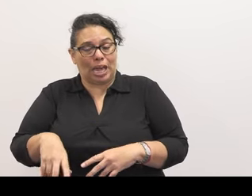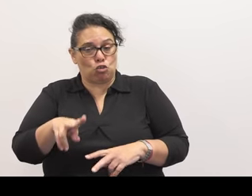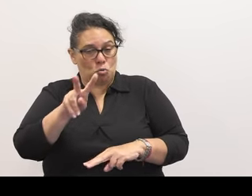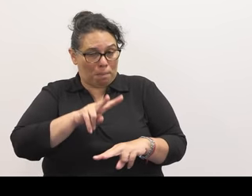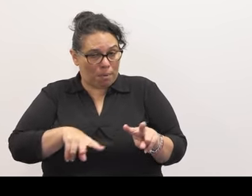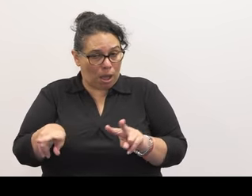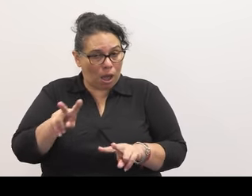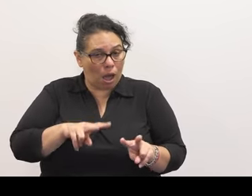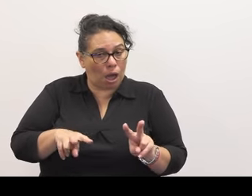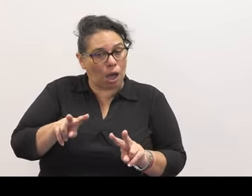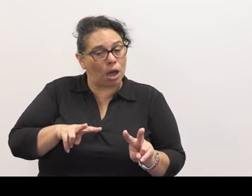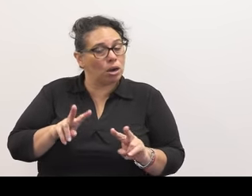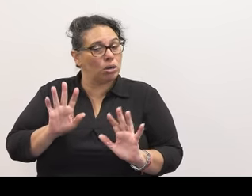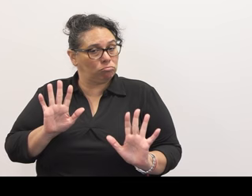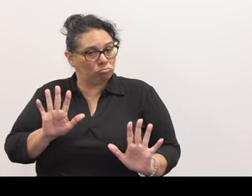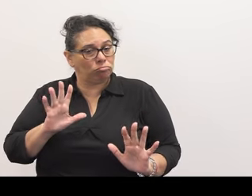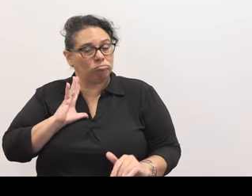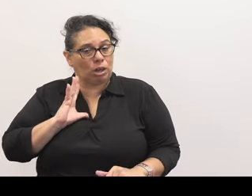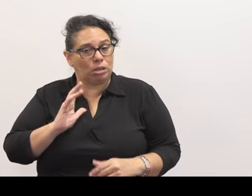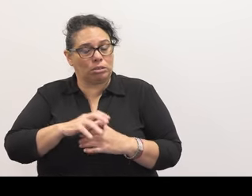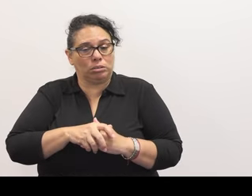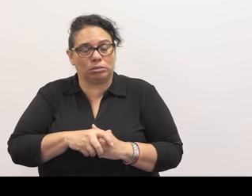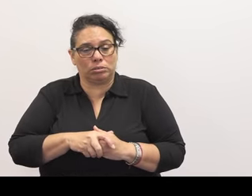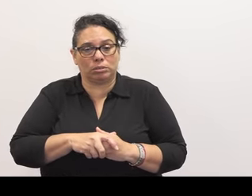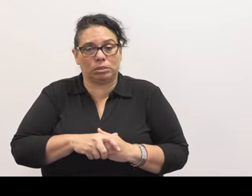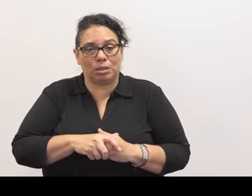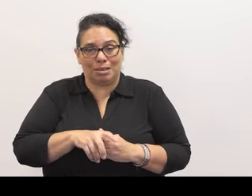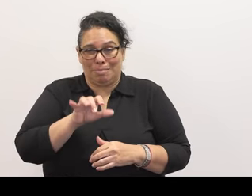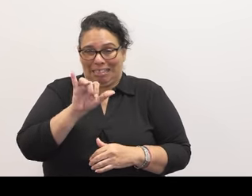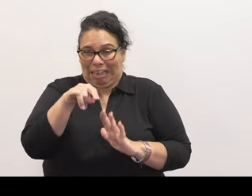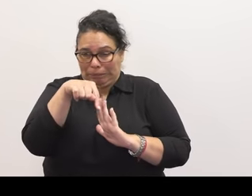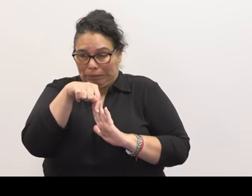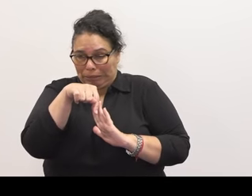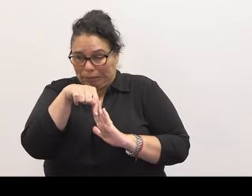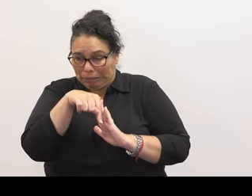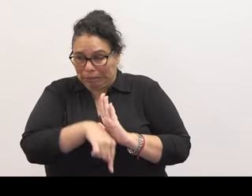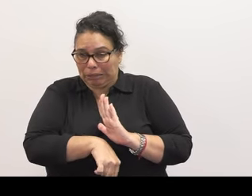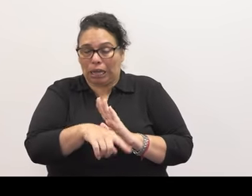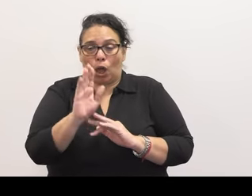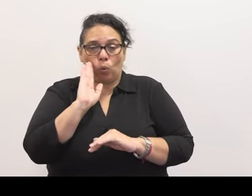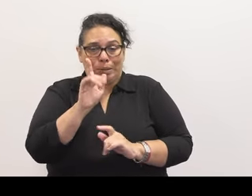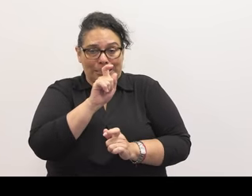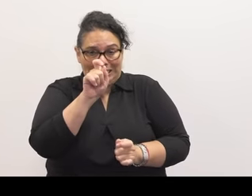on what that looks like. But that deep dive will be specifically in the area